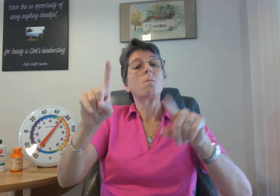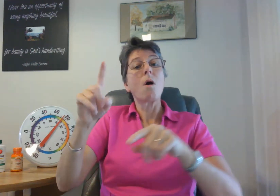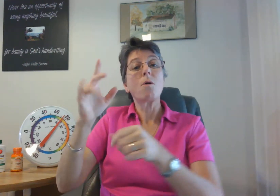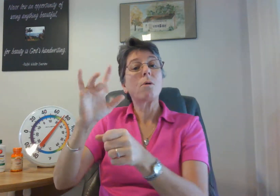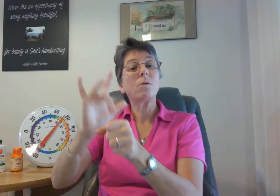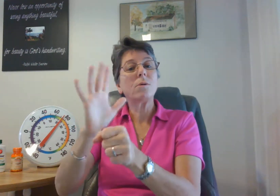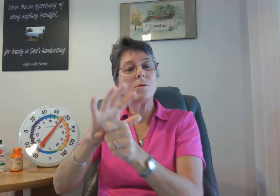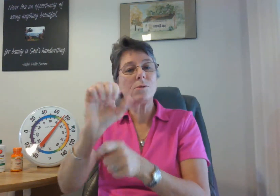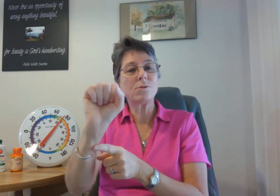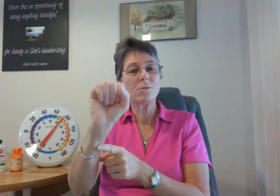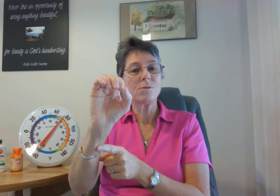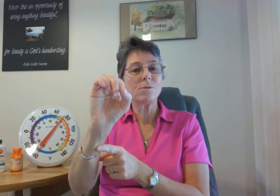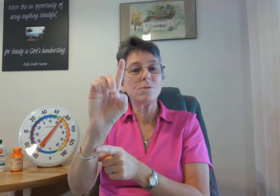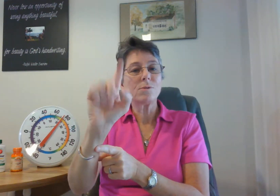It seems that we tend to use Fahrenheit. See the symbol, F. The numbers can be found on top of the thermometer.